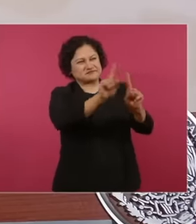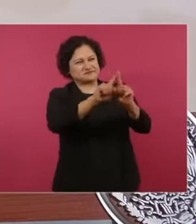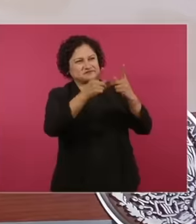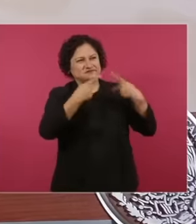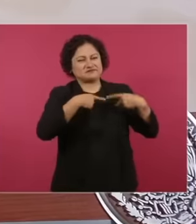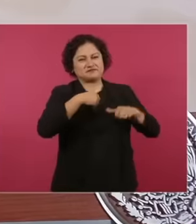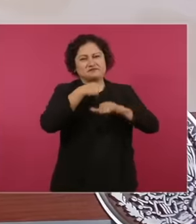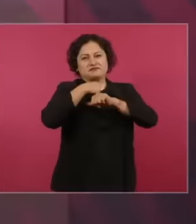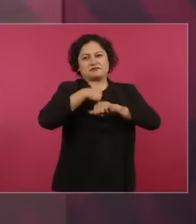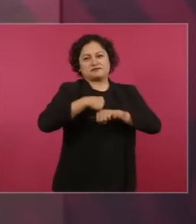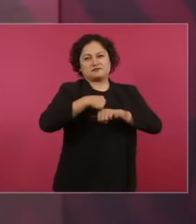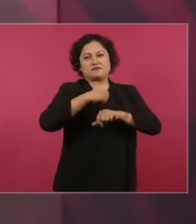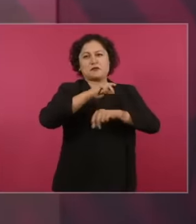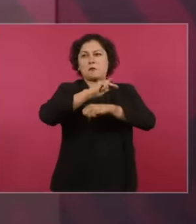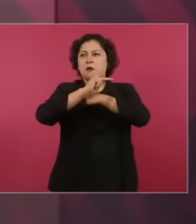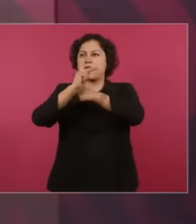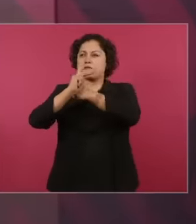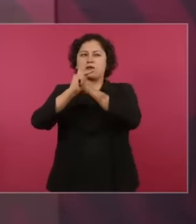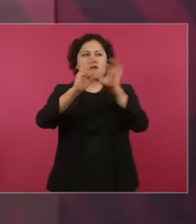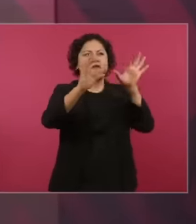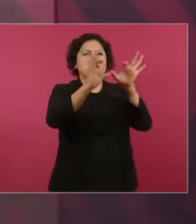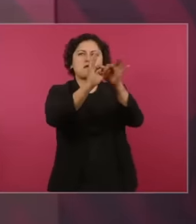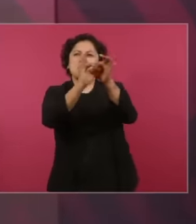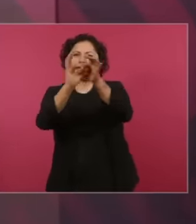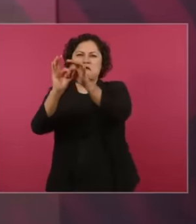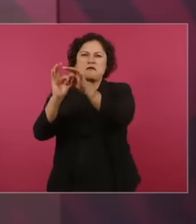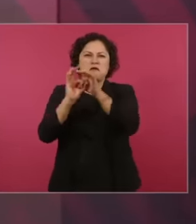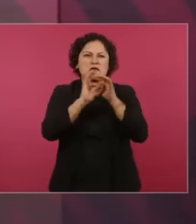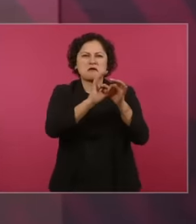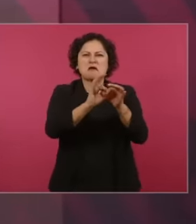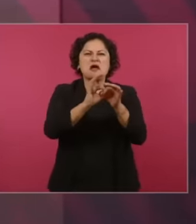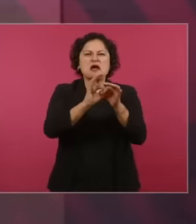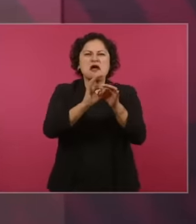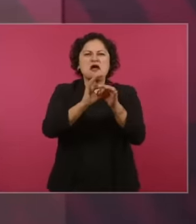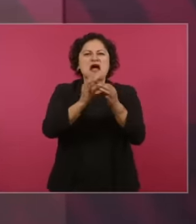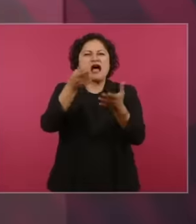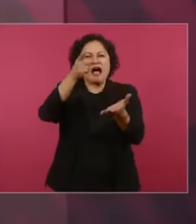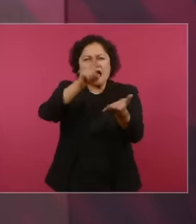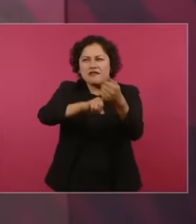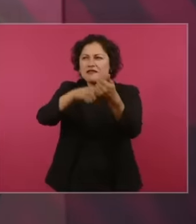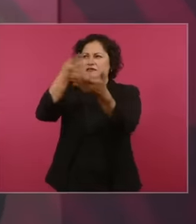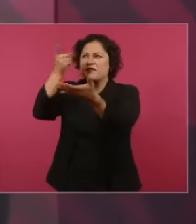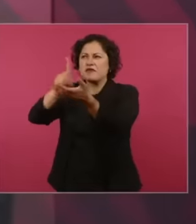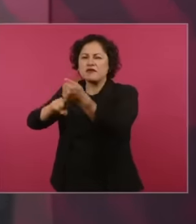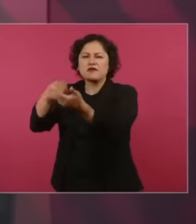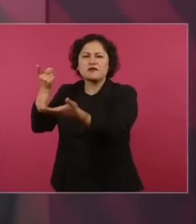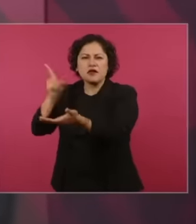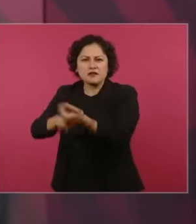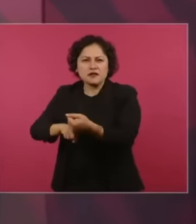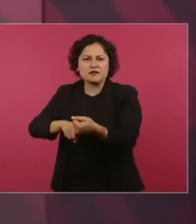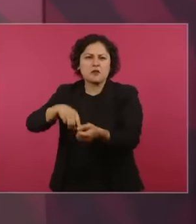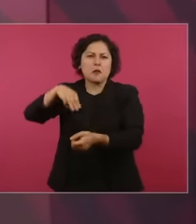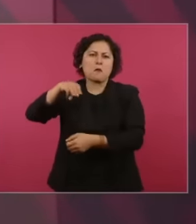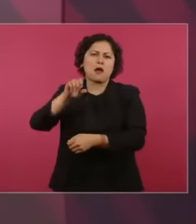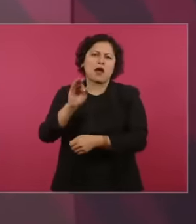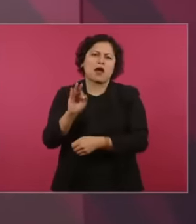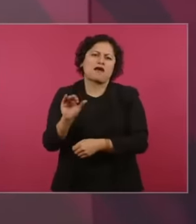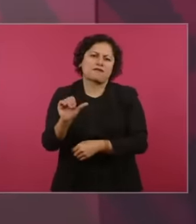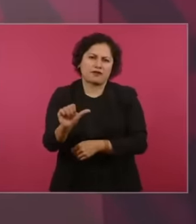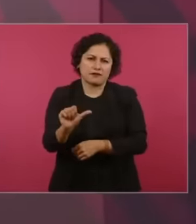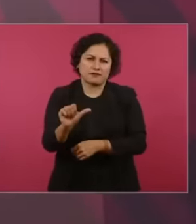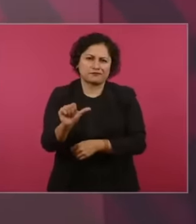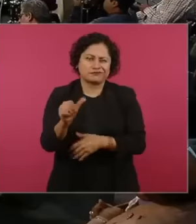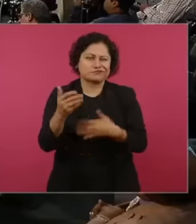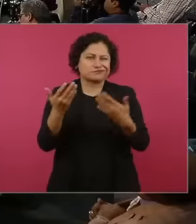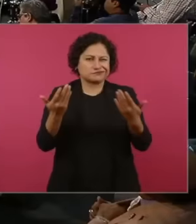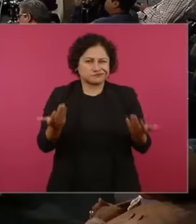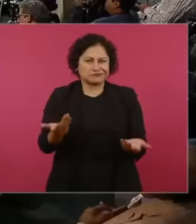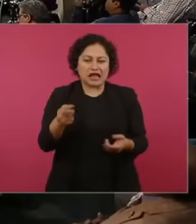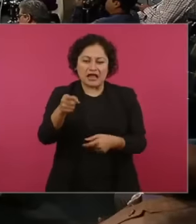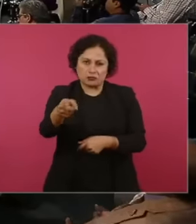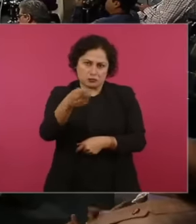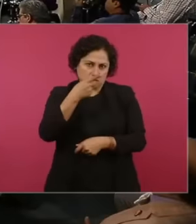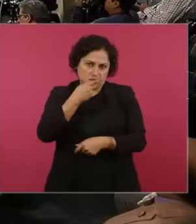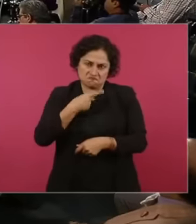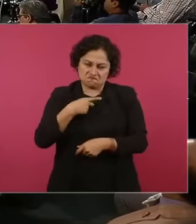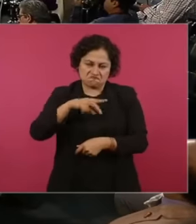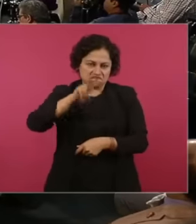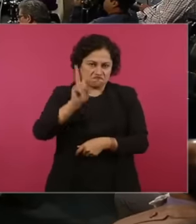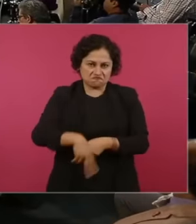countries related, as you say, to supposedly non-governmental organizations